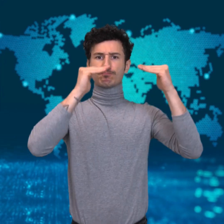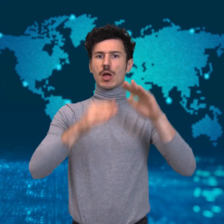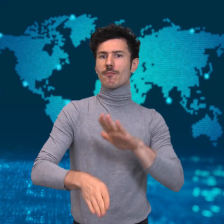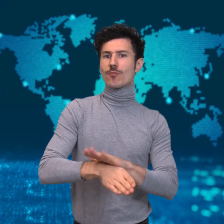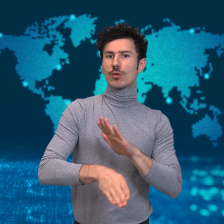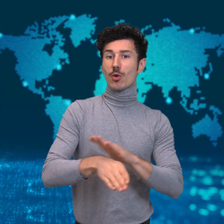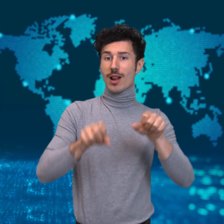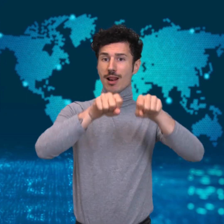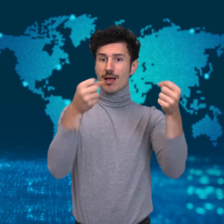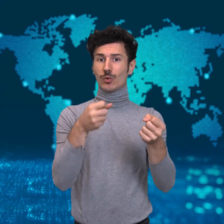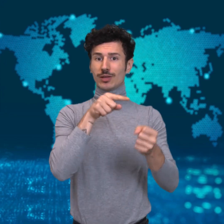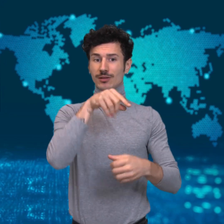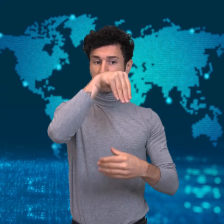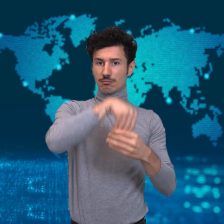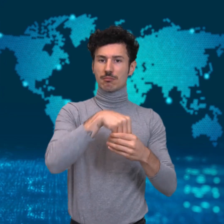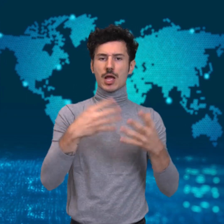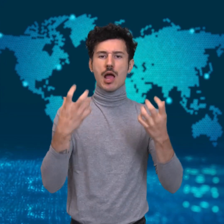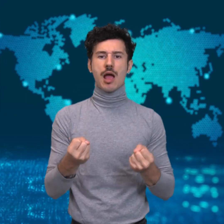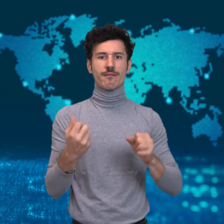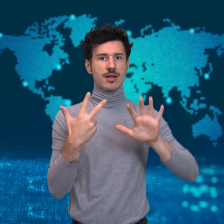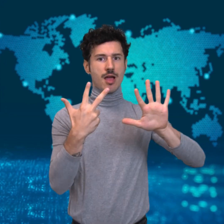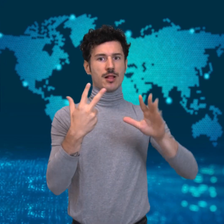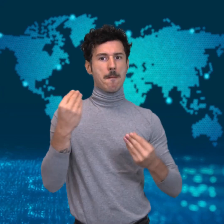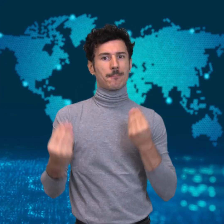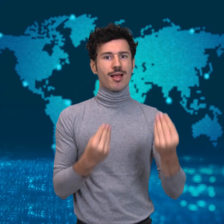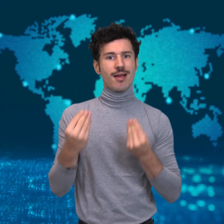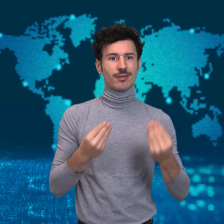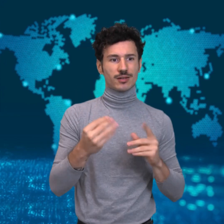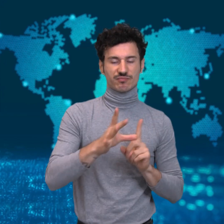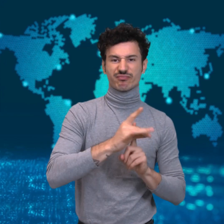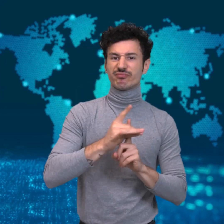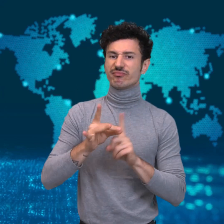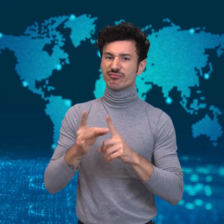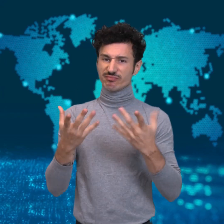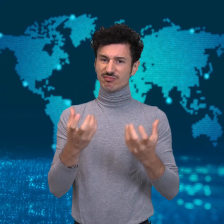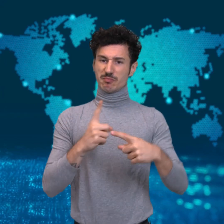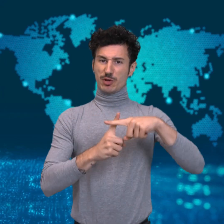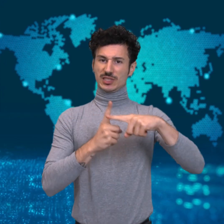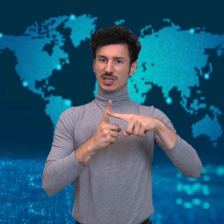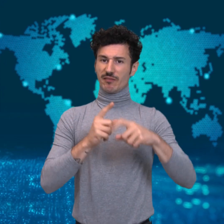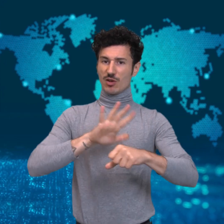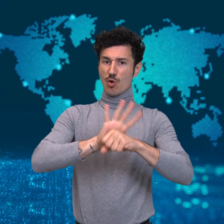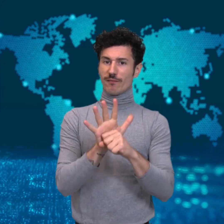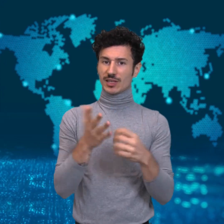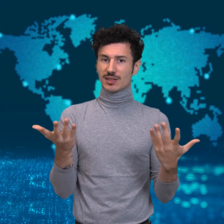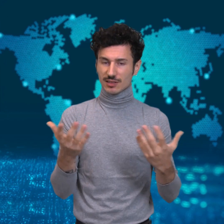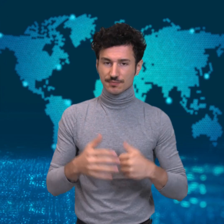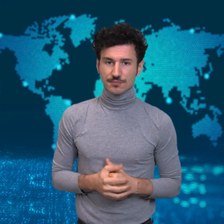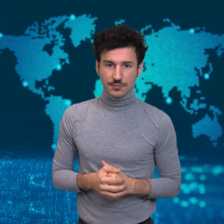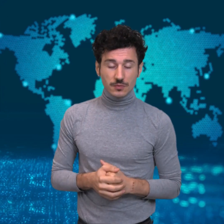The United States’ professional football league is dealing with